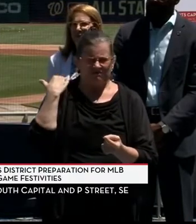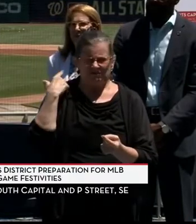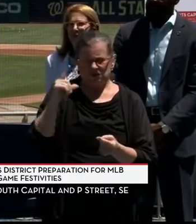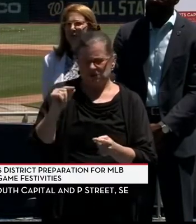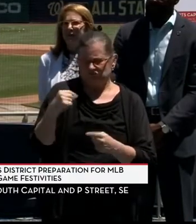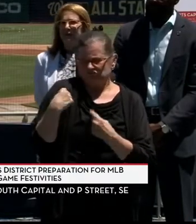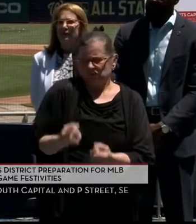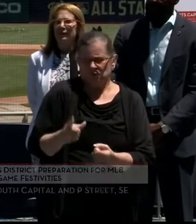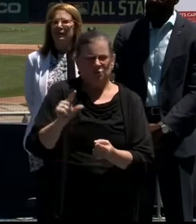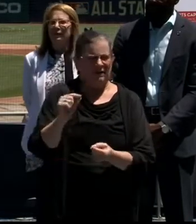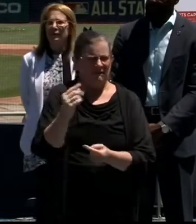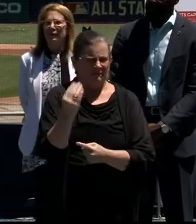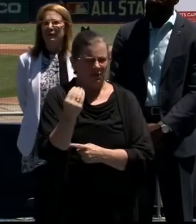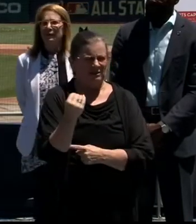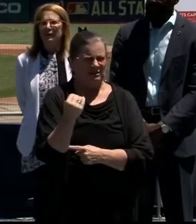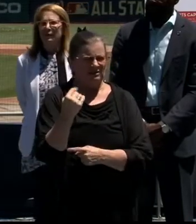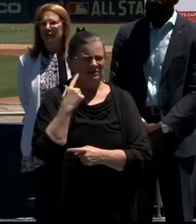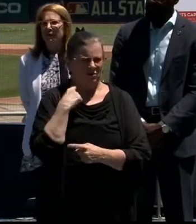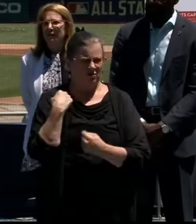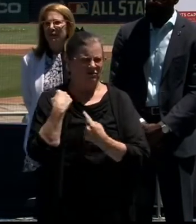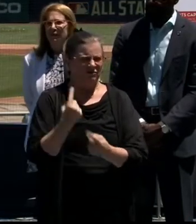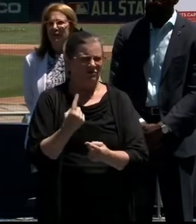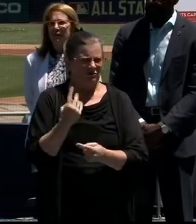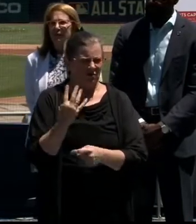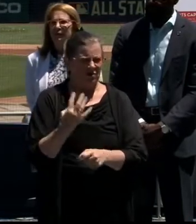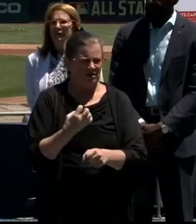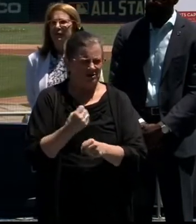THEN HAVE BEEN INVOLVED IN A LOT OF PLANNING EFFORTS WITH MAJOR